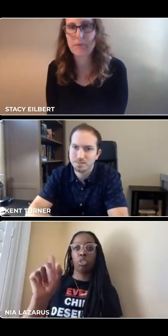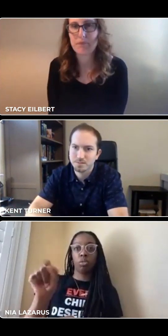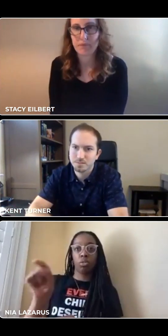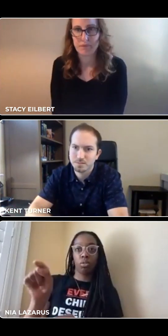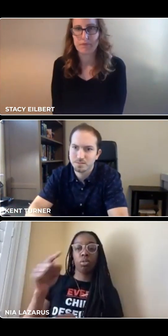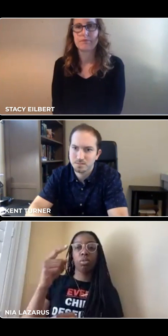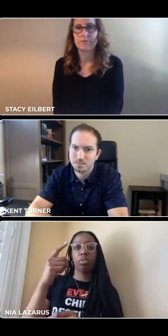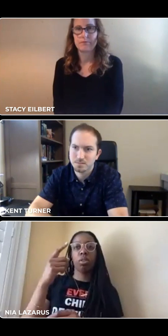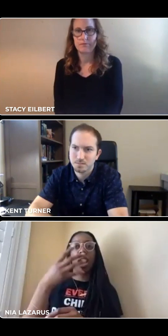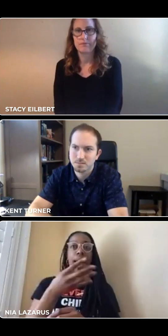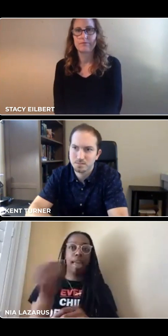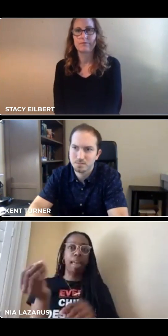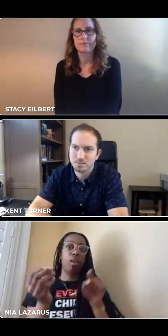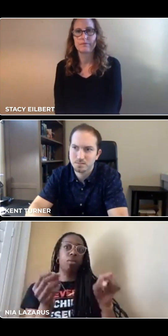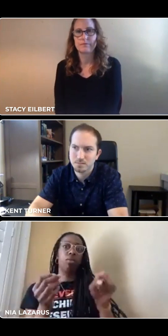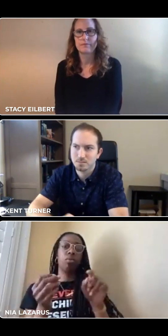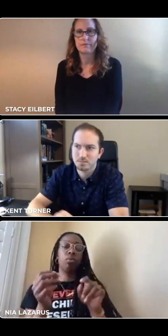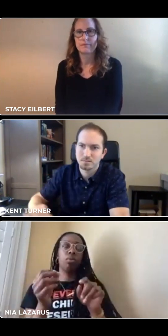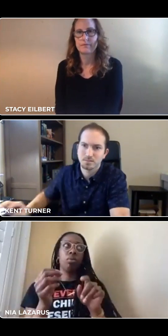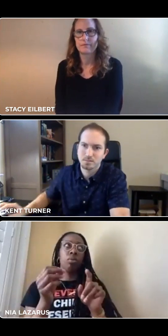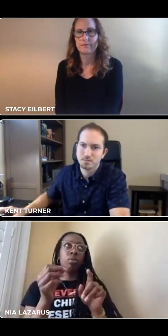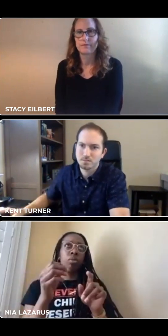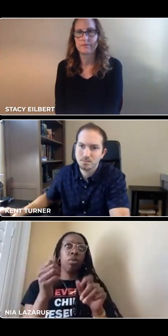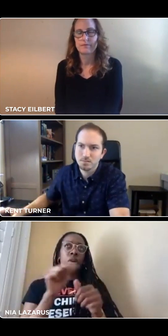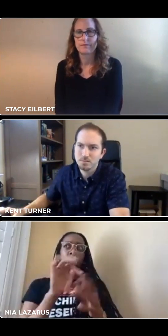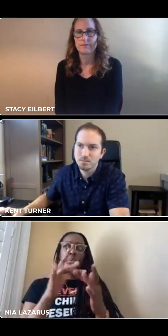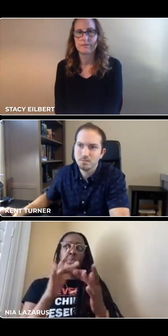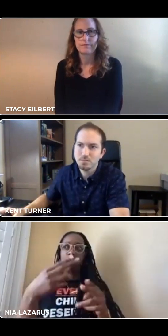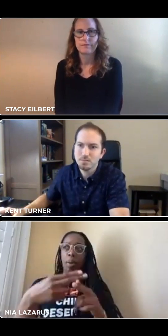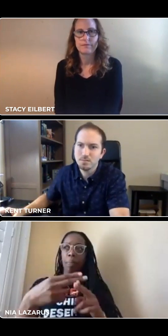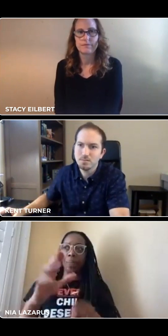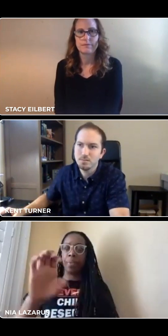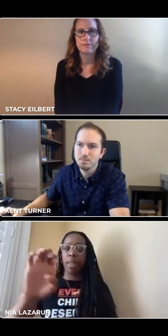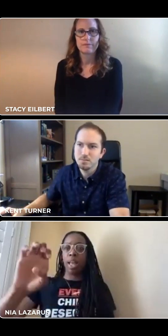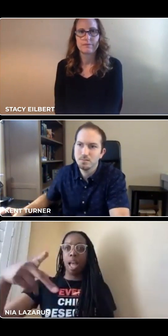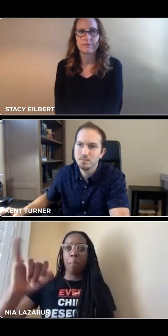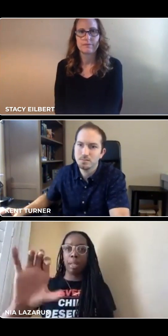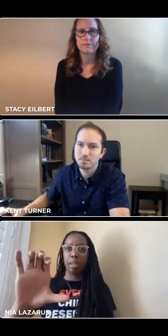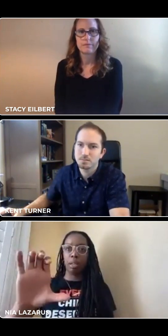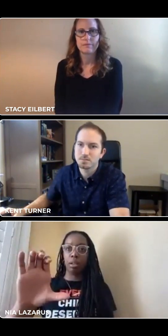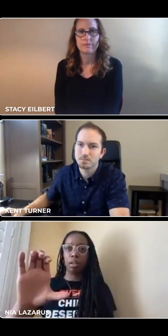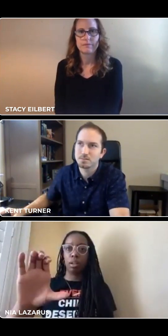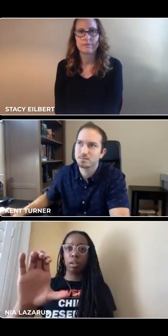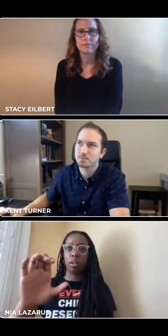ReadWorks.com is something I use, as well as -- oh, what's that other